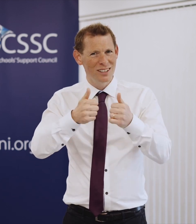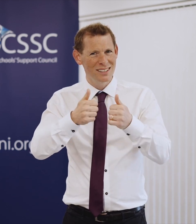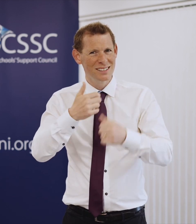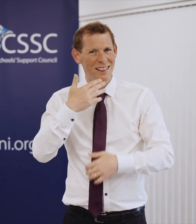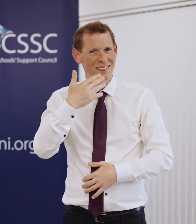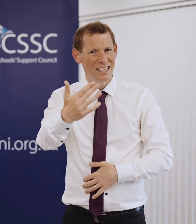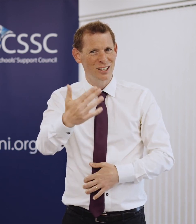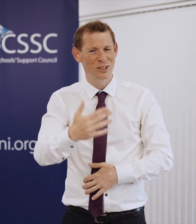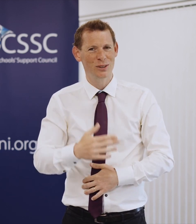I'm great thank you.